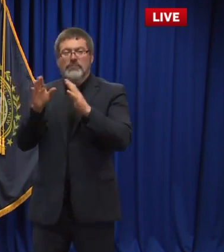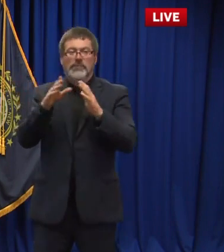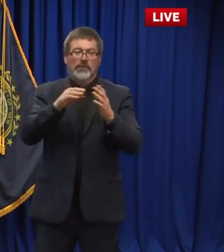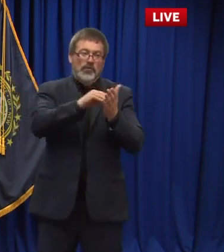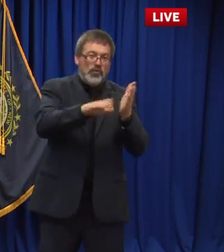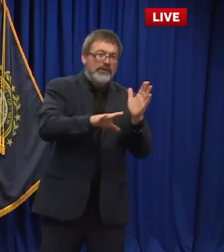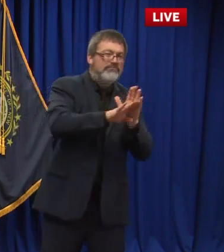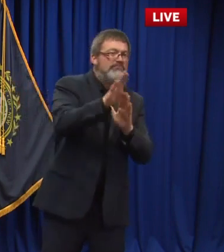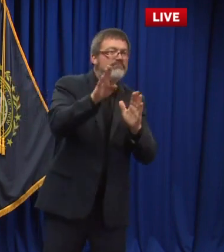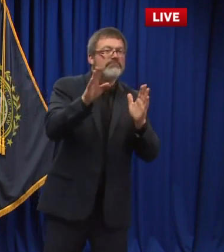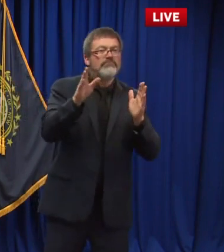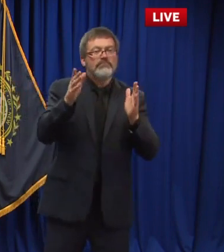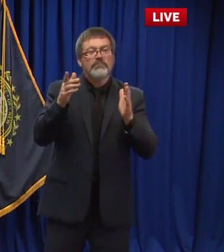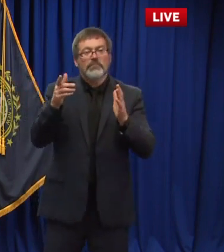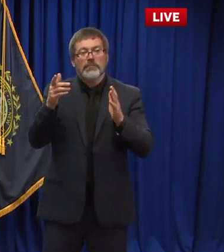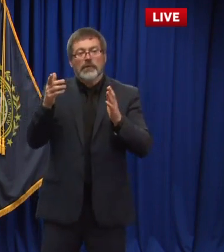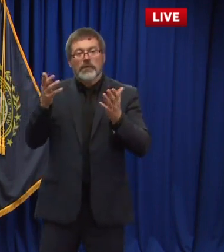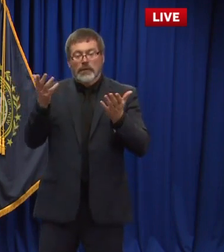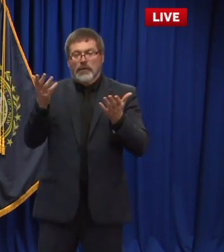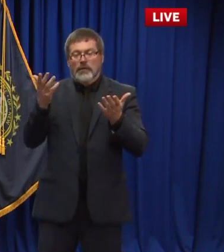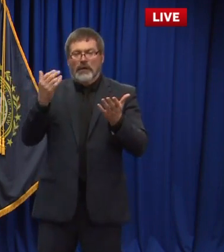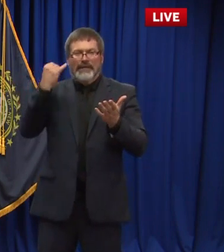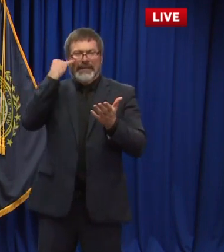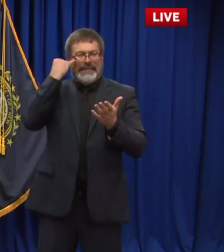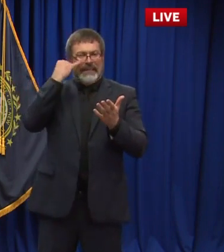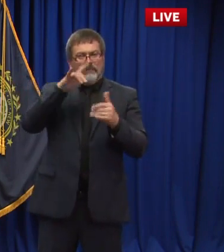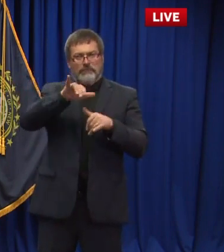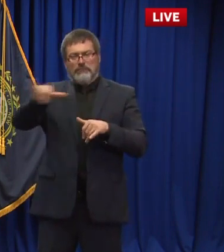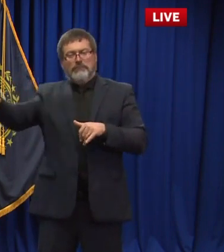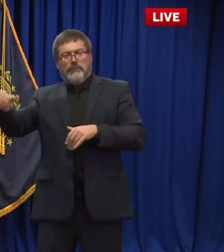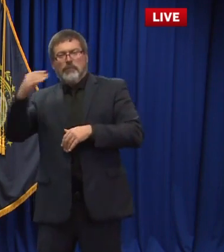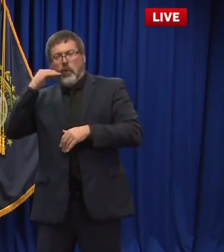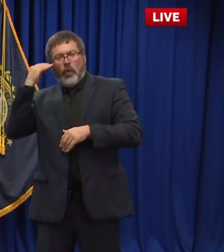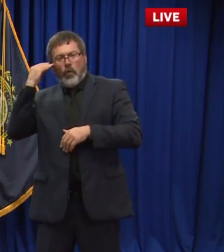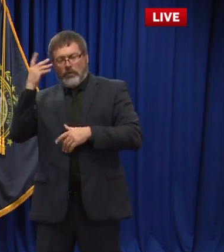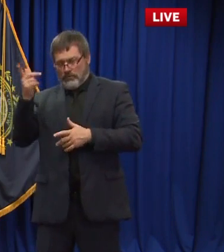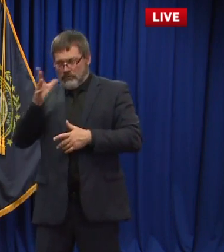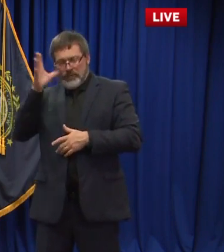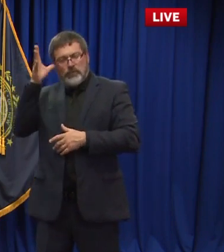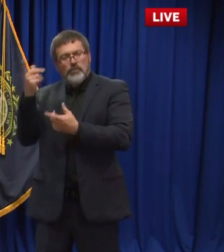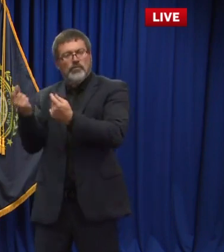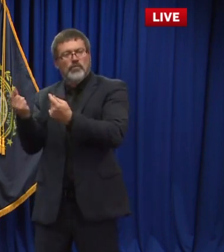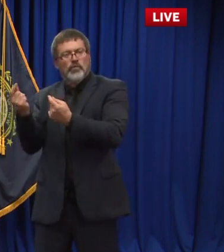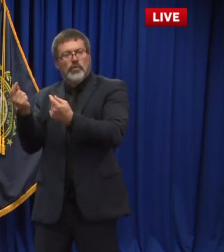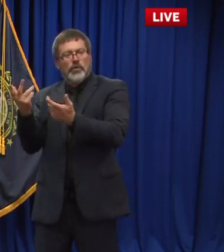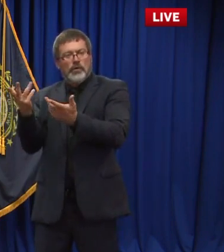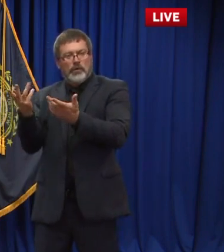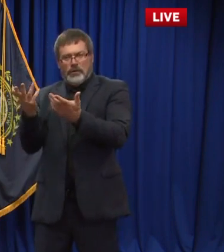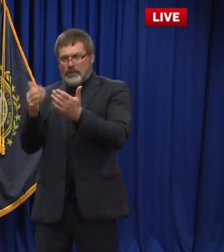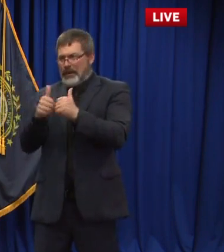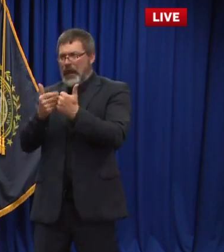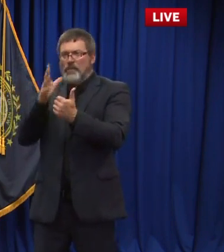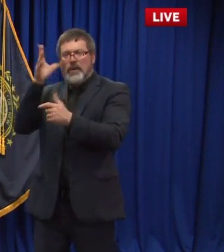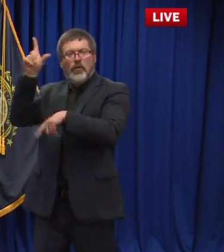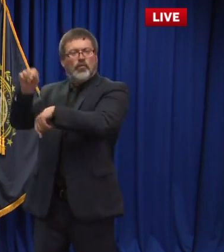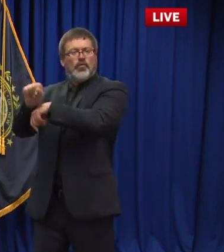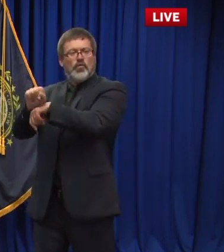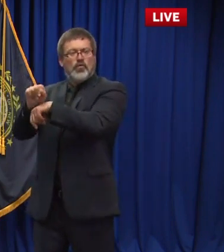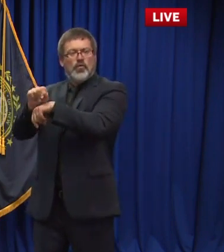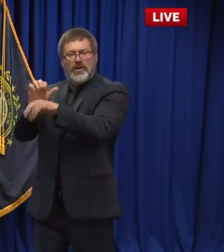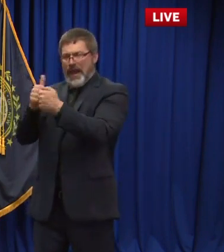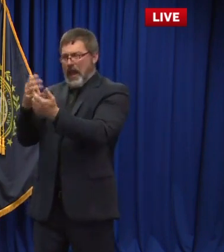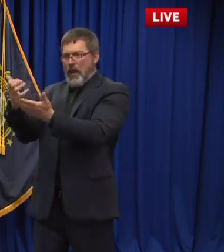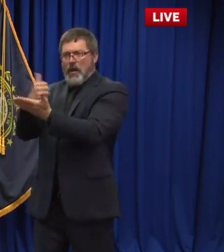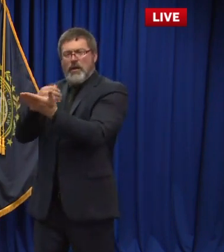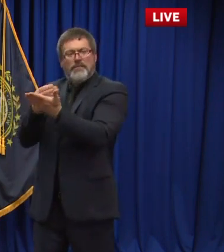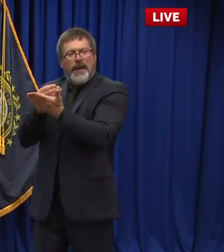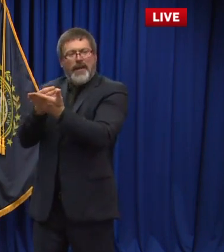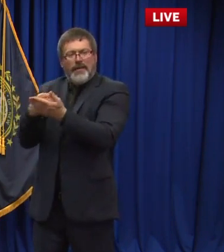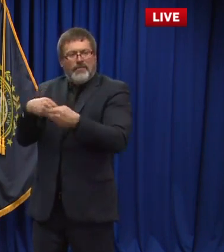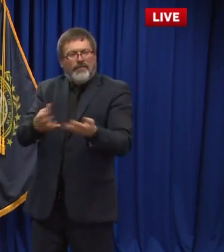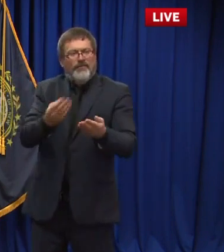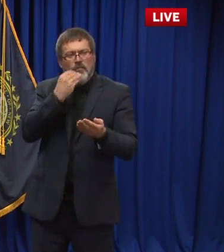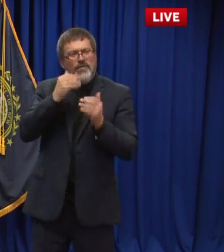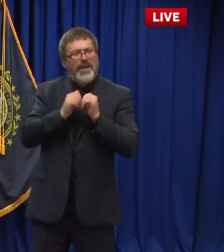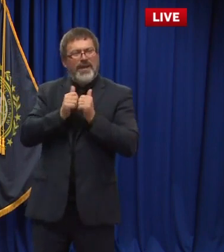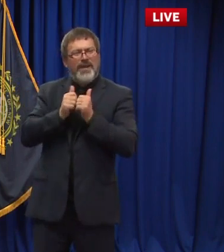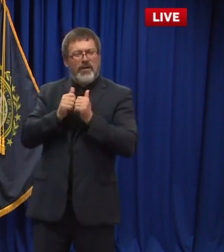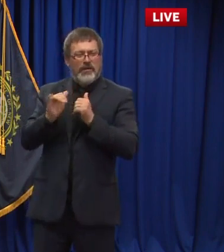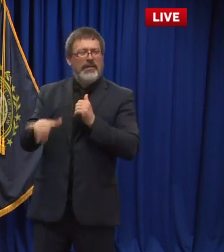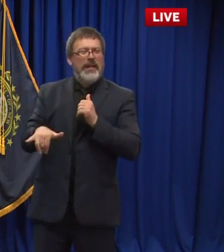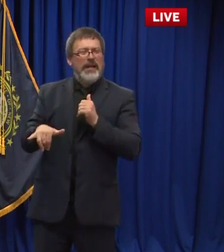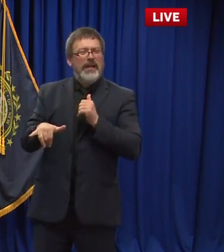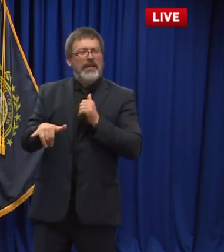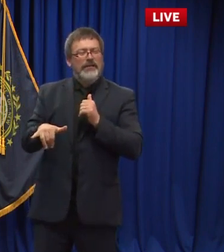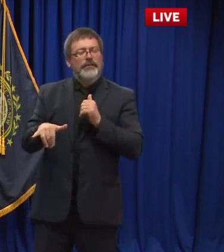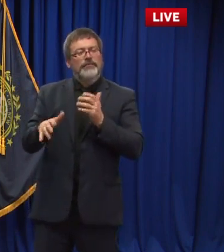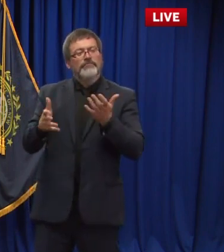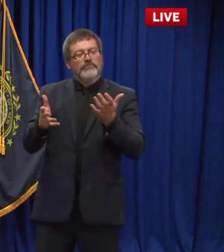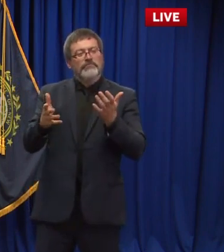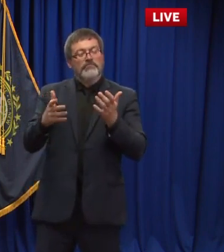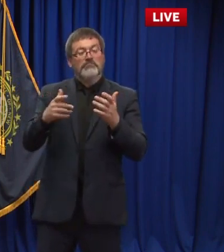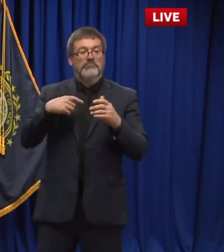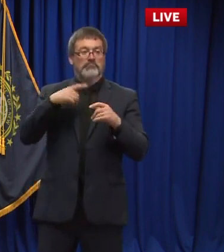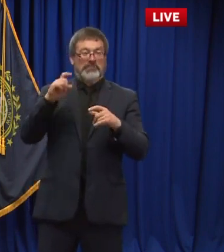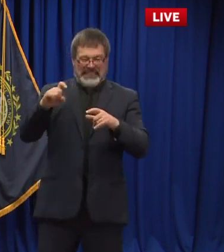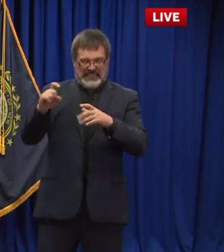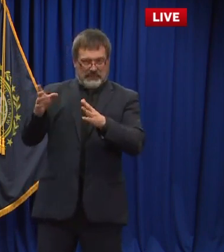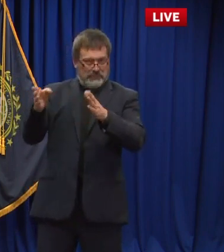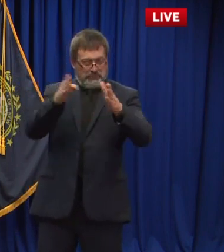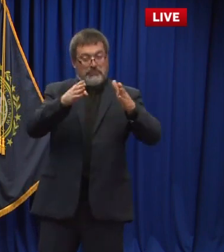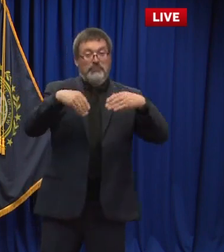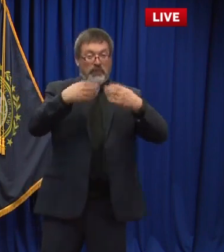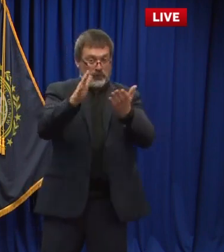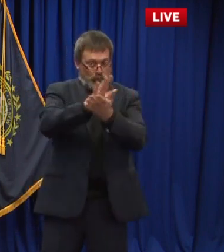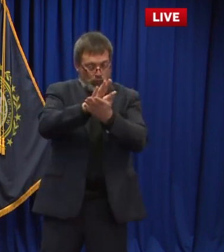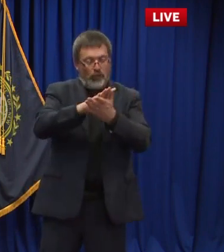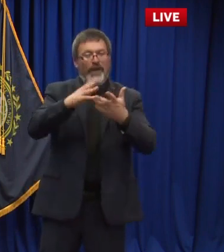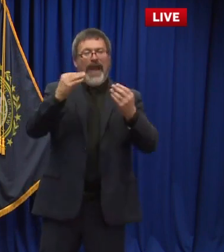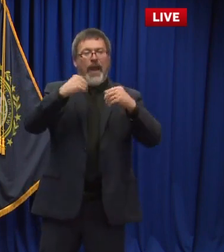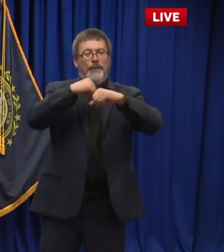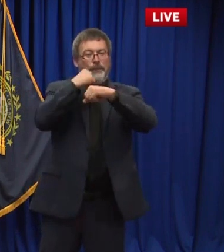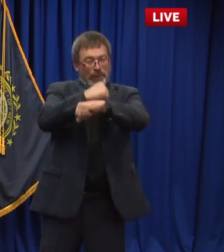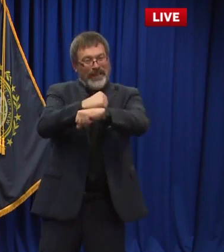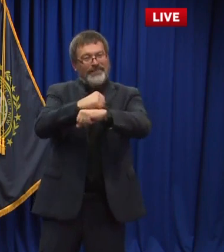, A BETTER MEETING OF THE NEEDS OF FAMILIES AND NOT JUST EDUCATION BUT ALLOWING PARENTS TO WORK, PROVIDING MEALS TO STUDENTS, THE SOCIAL SERVICES WHILE TRYING TO BUILD IN